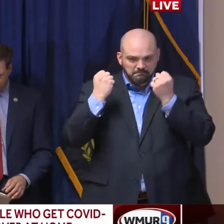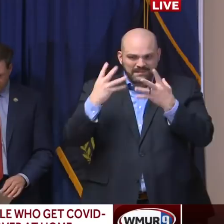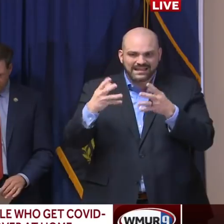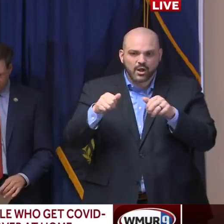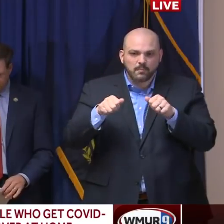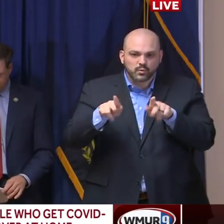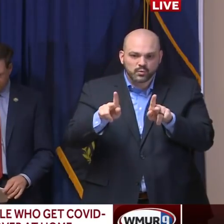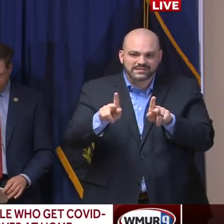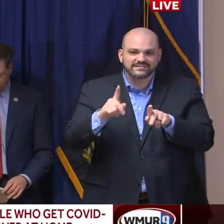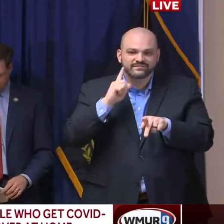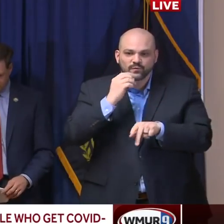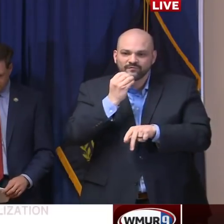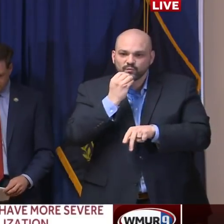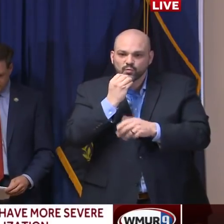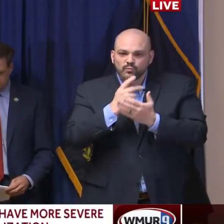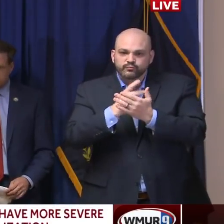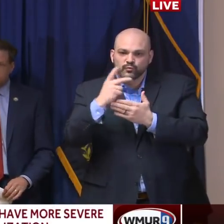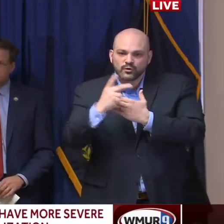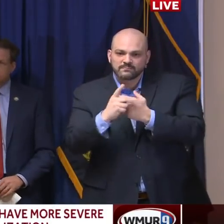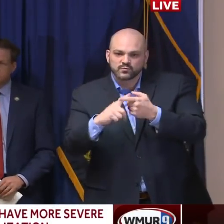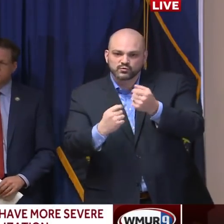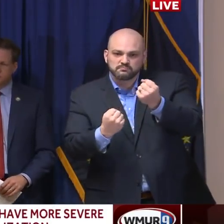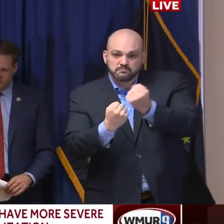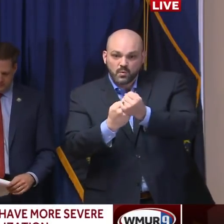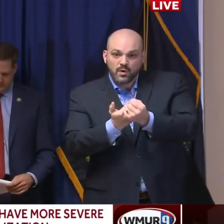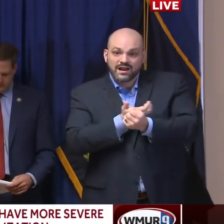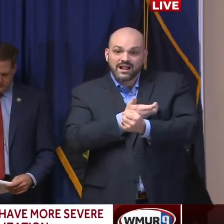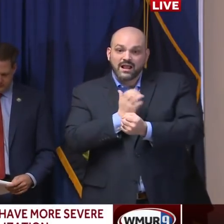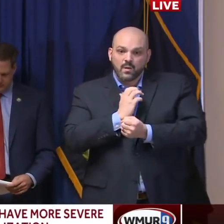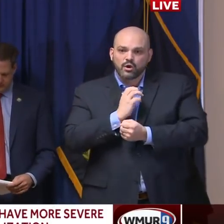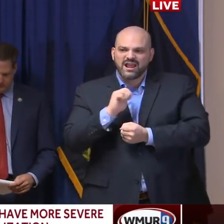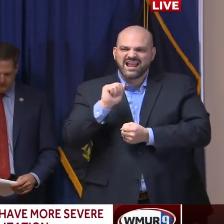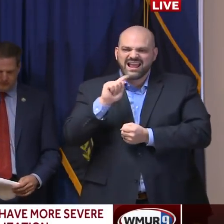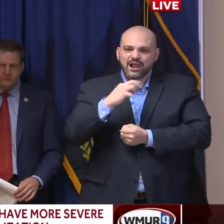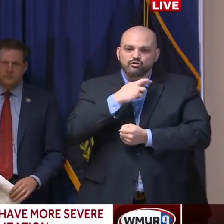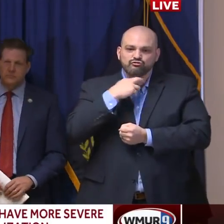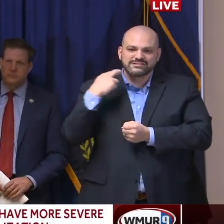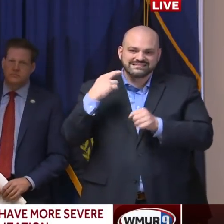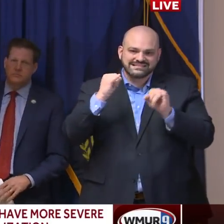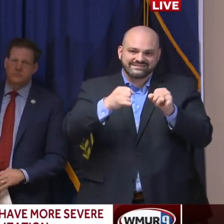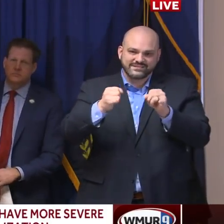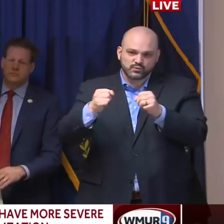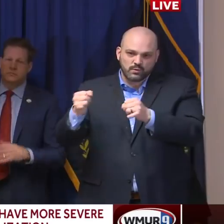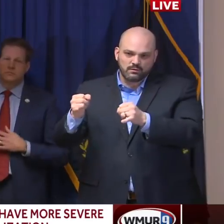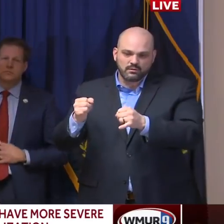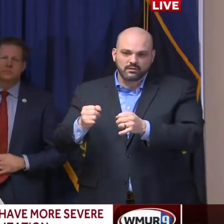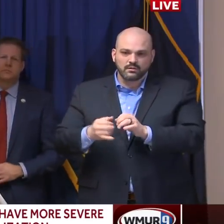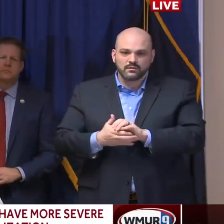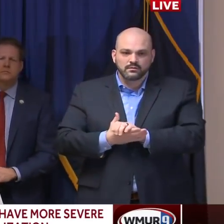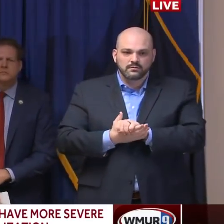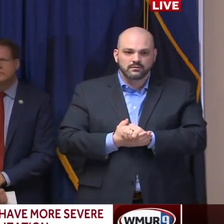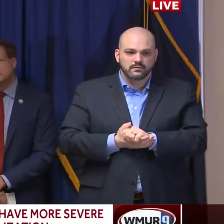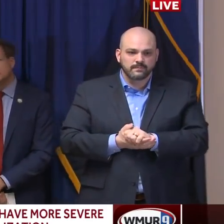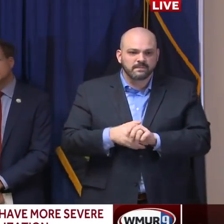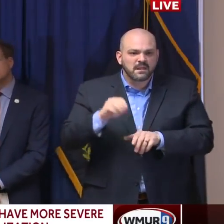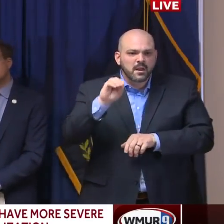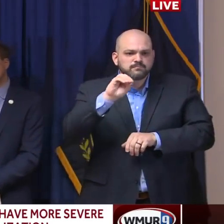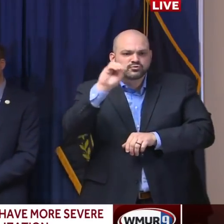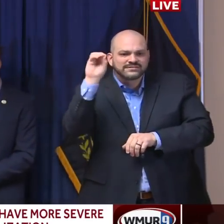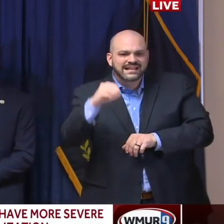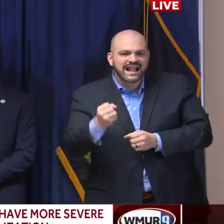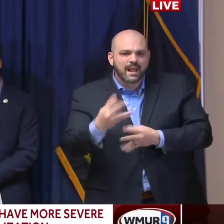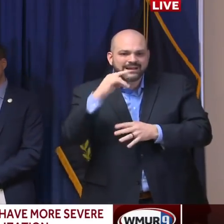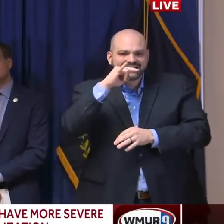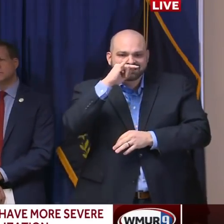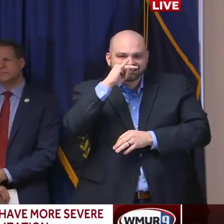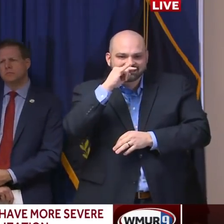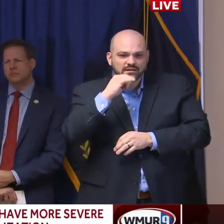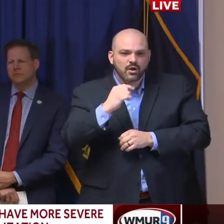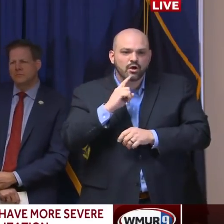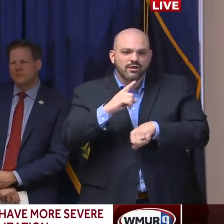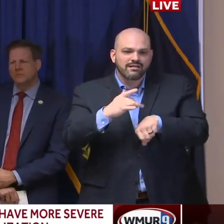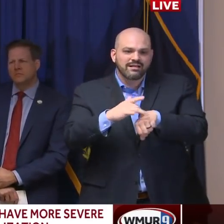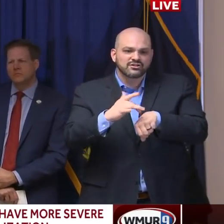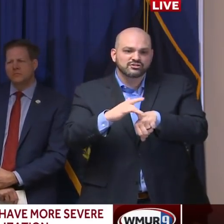I THINK WE HAVE A NUMBER OF OPPORTUNITIES FOR THESE FEW PROGRAMS TO CONTINUE TO SUPPORT OUR AT RISK INDIVIDUALS.